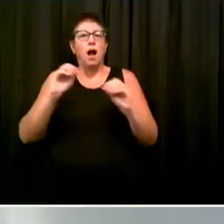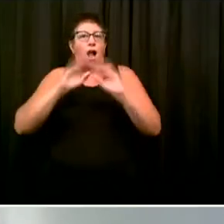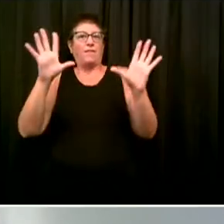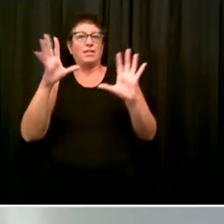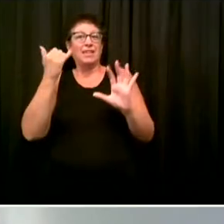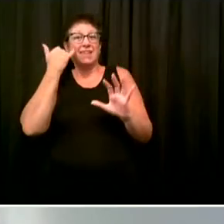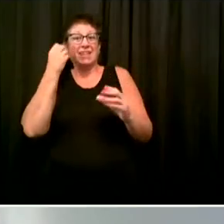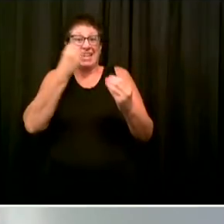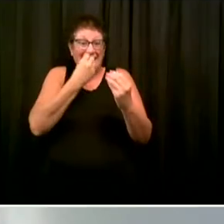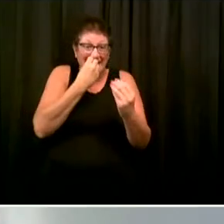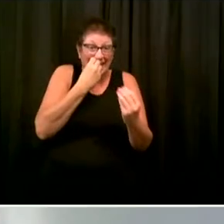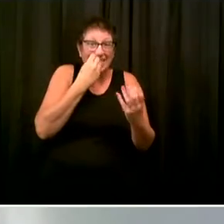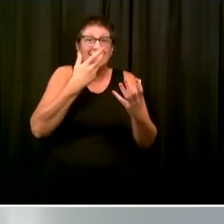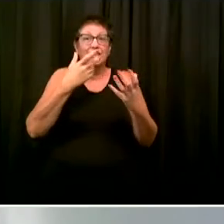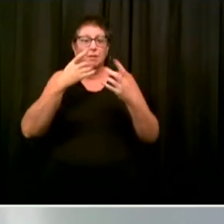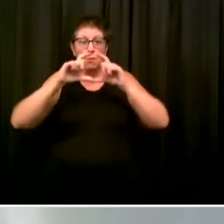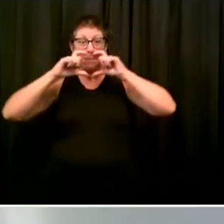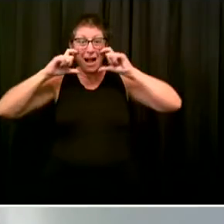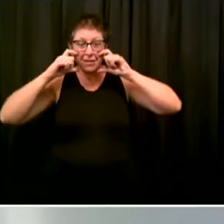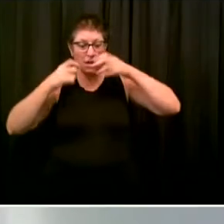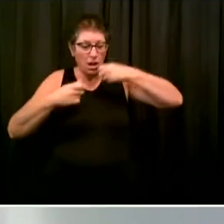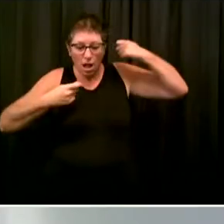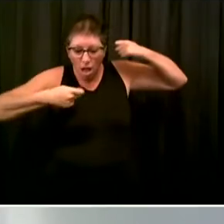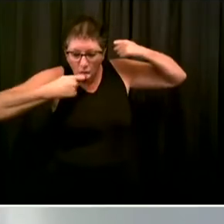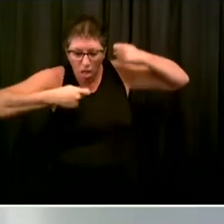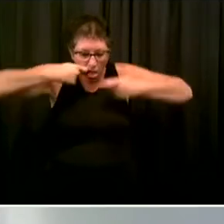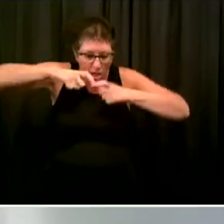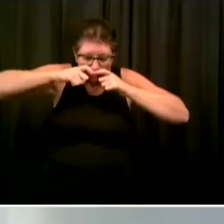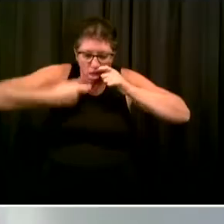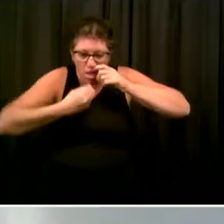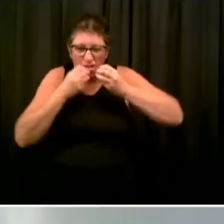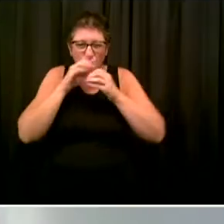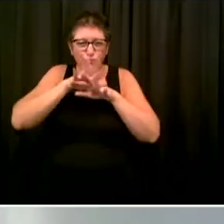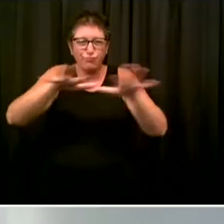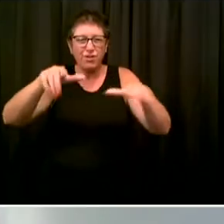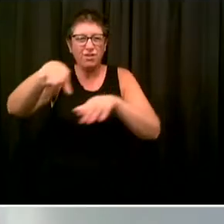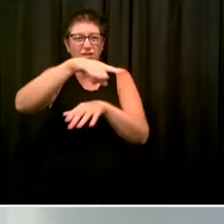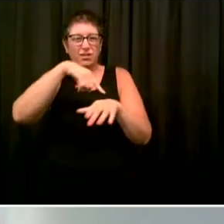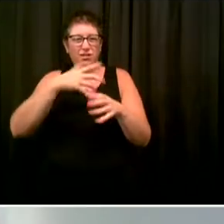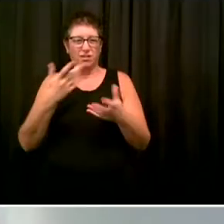ACTIVITY. THERE IS A REASON FOR THAT, IHA YOU CAN'T WEAR A MASK WHILE EATING.